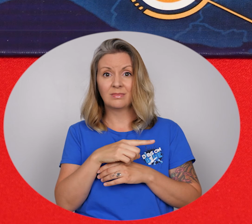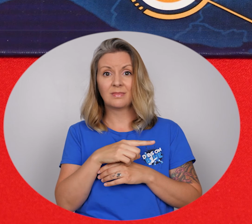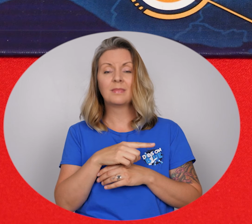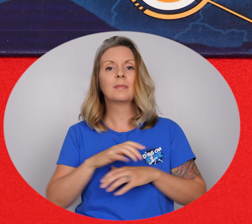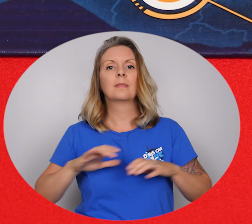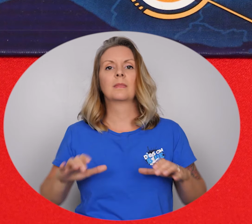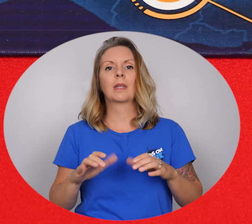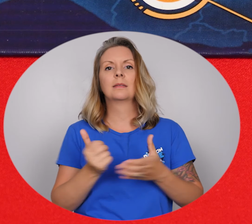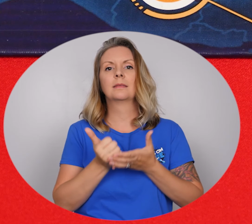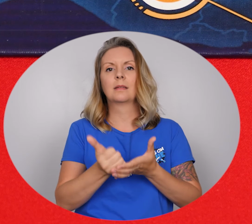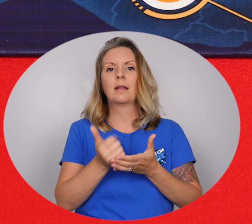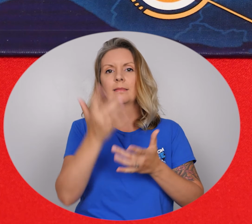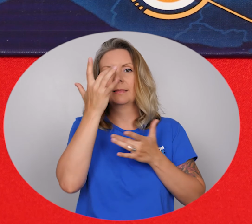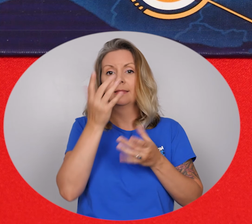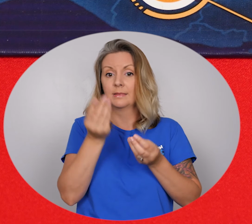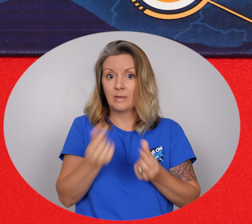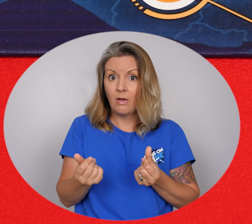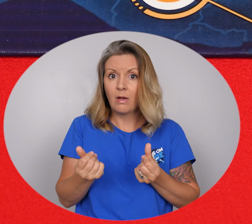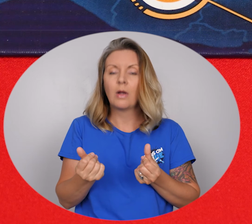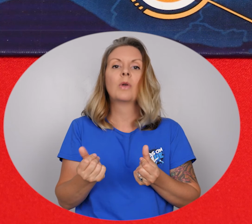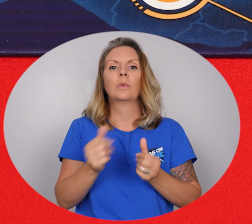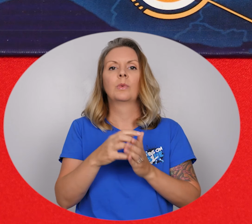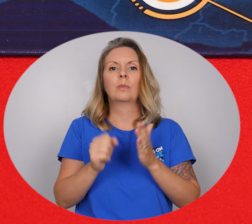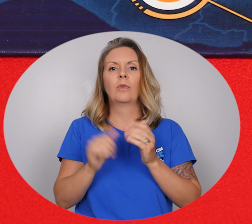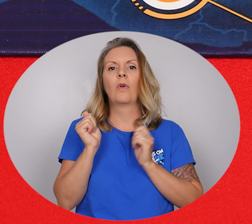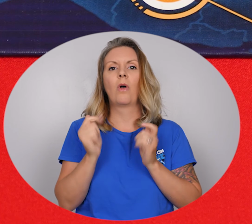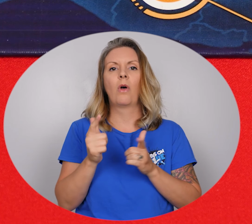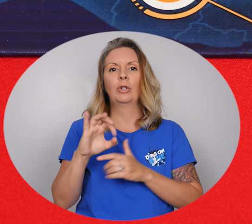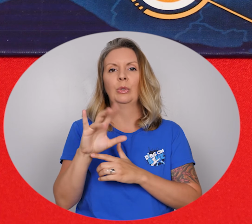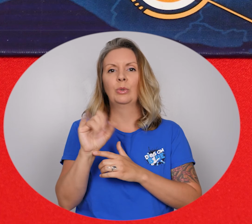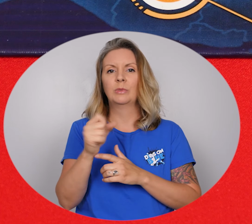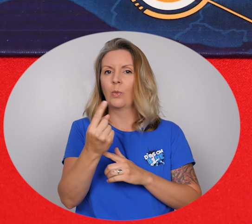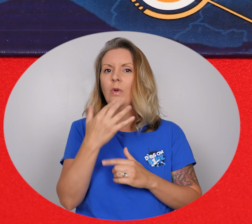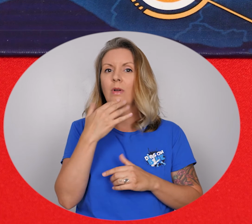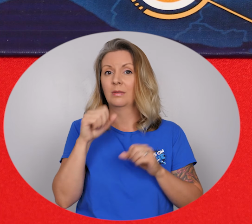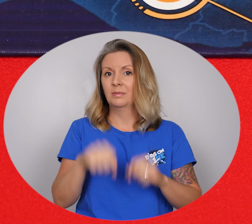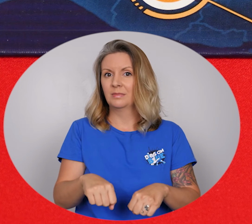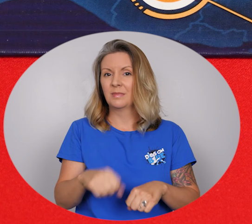it to remove all cubes of 1 color when they take the Treat Disease action. And if your